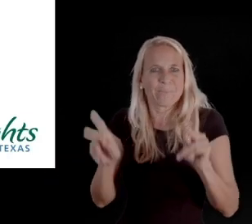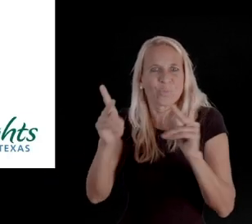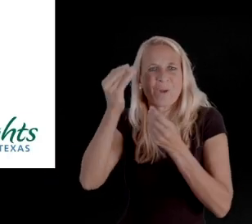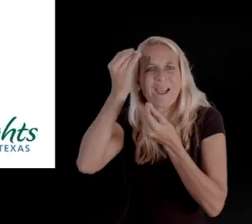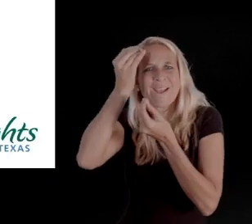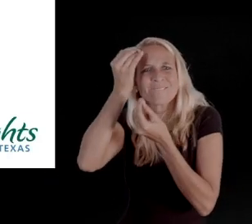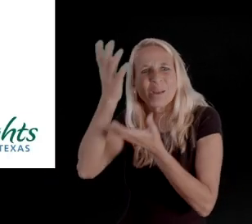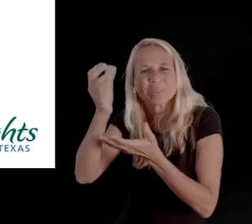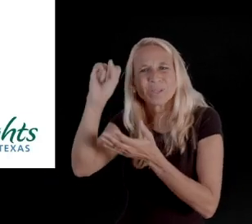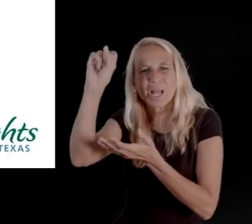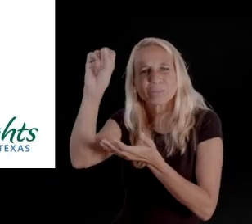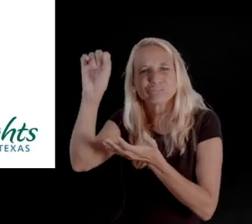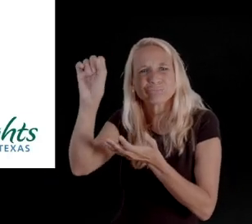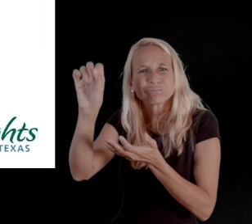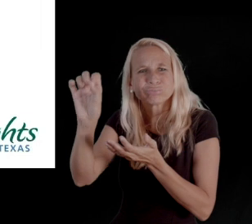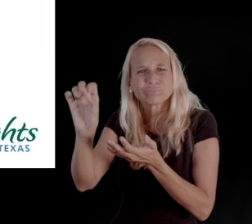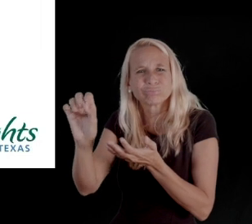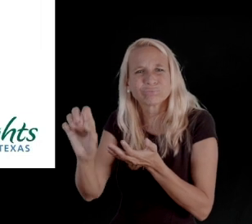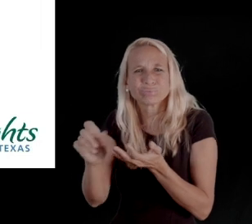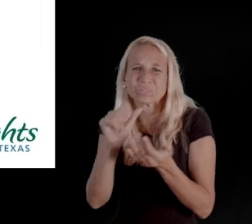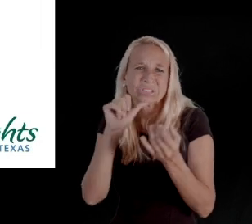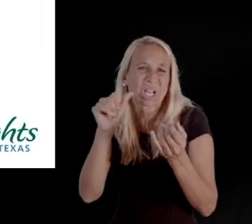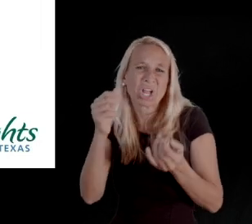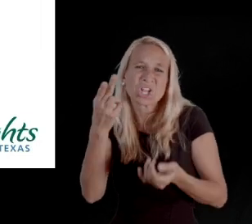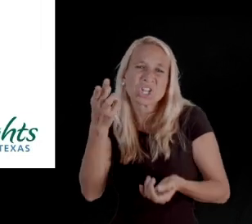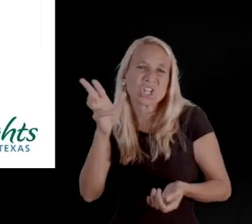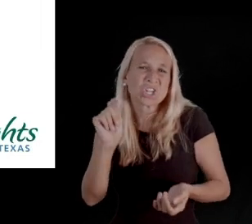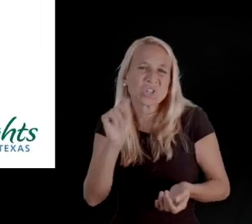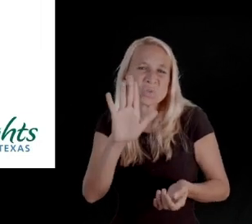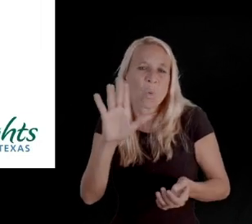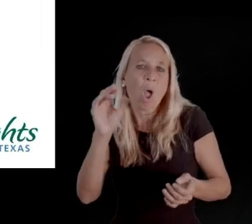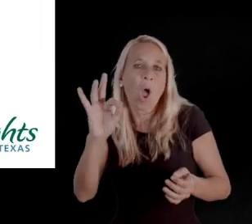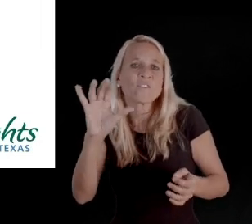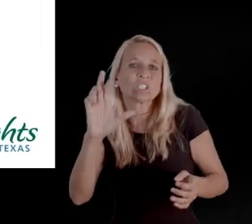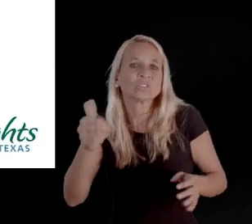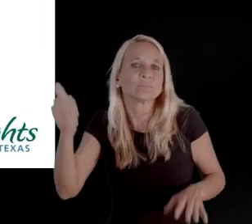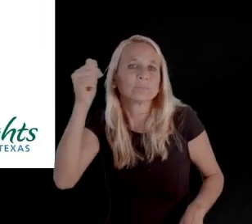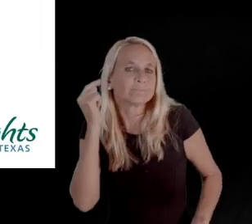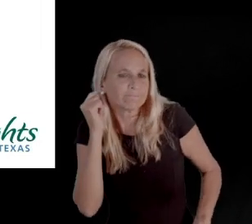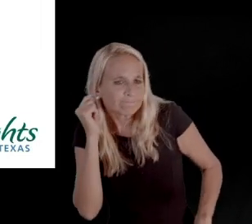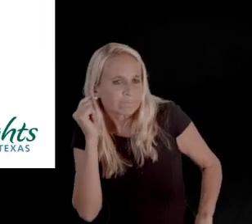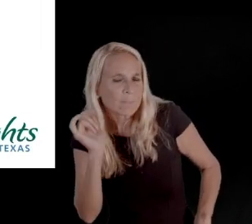though you don't bear the burden of proof, it does not hurt for this hearing officer to hear that information from you.